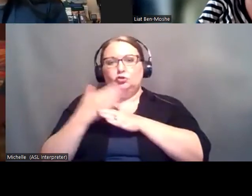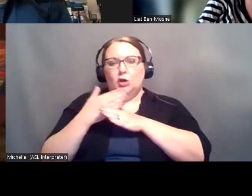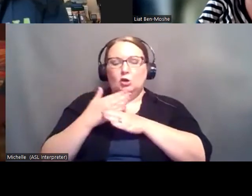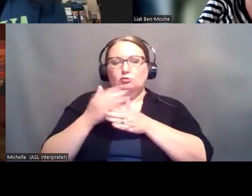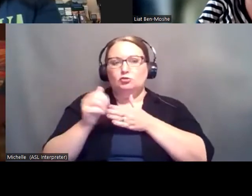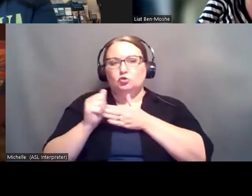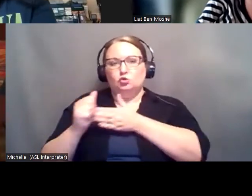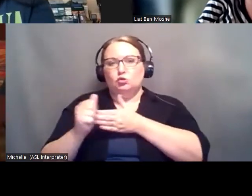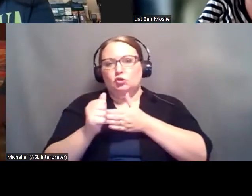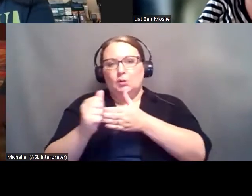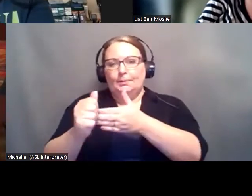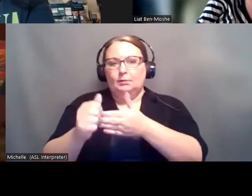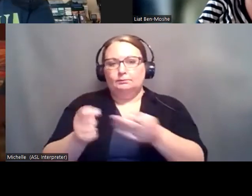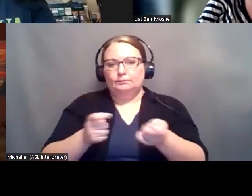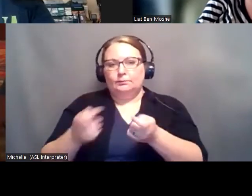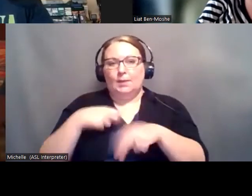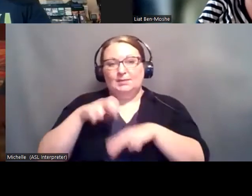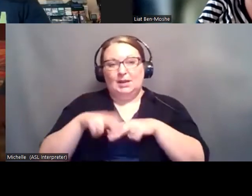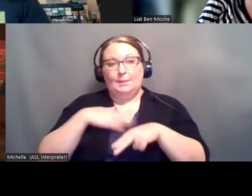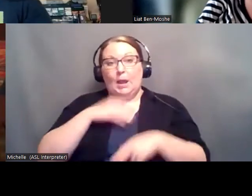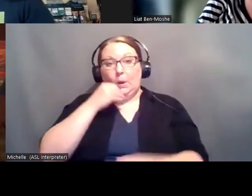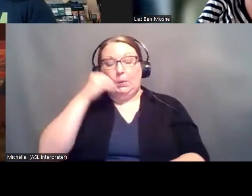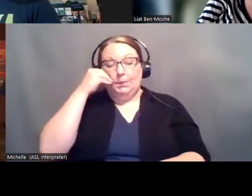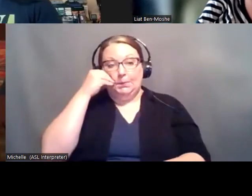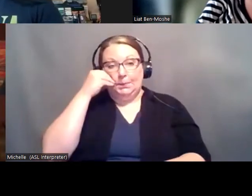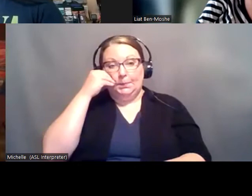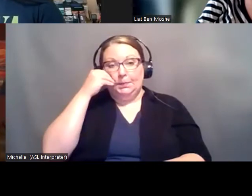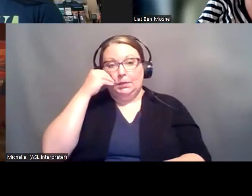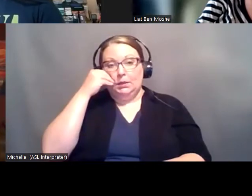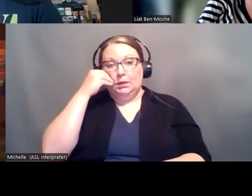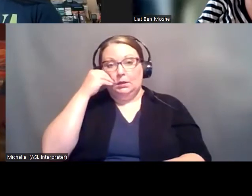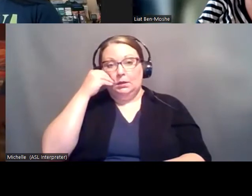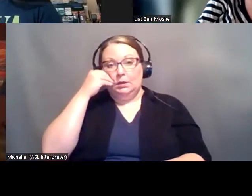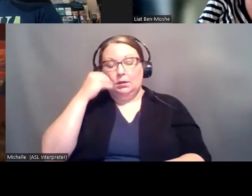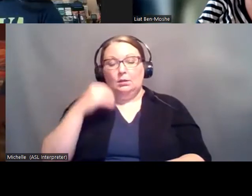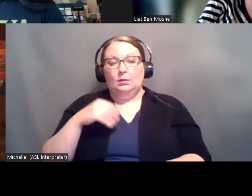I'm seated in my home on unseated land